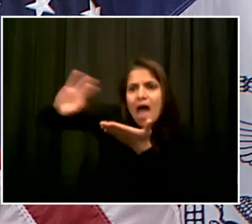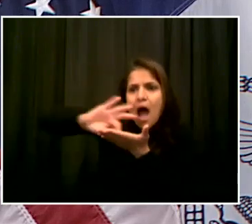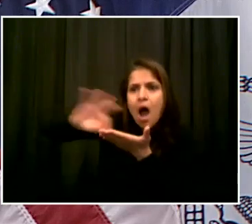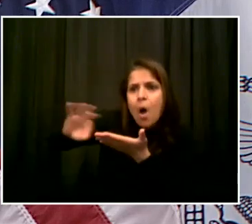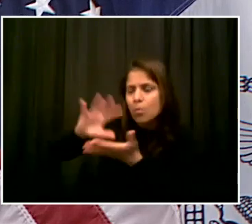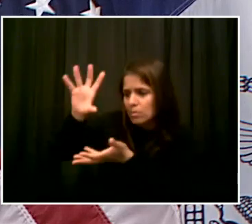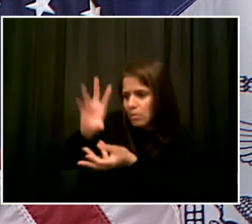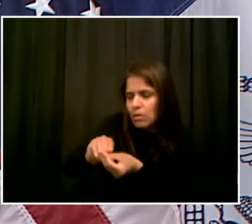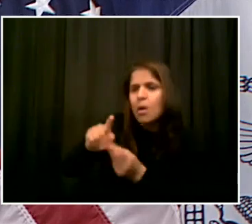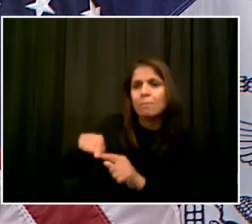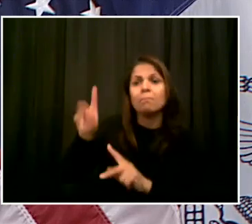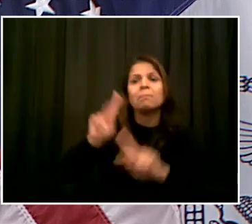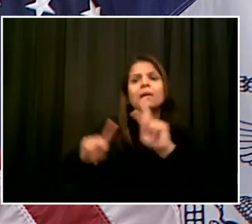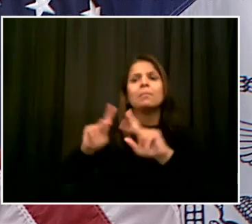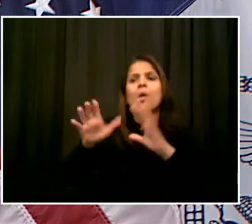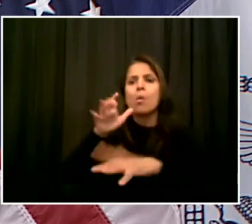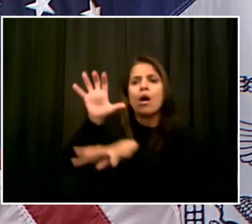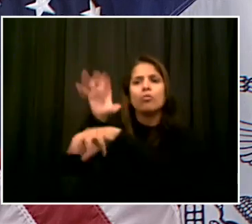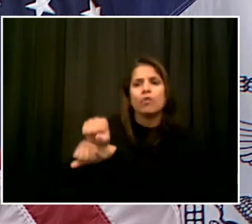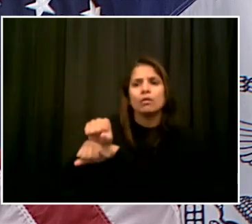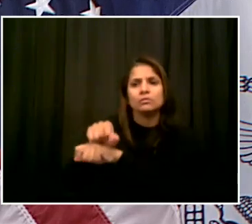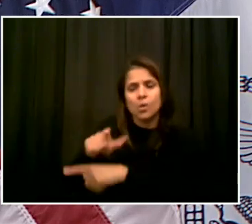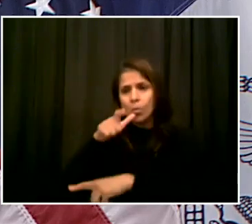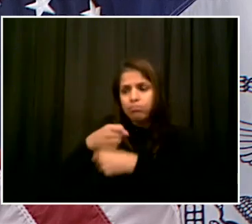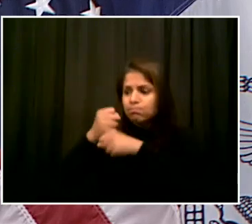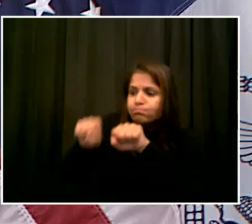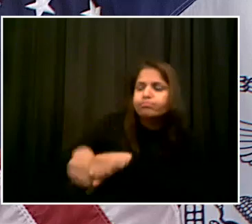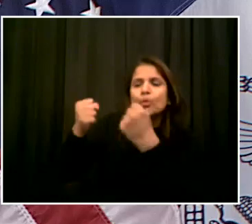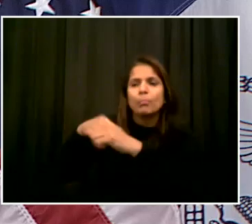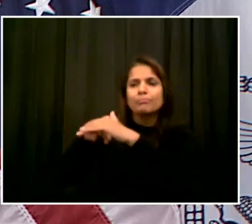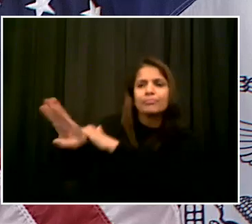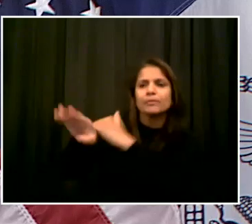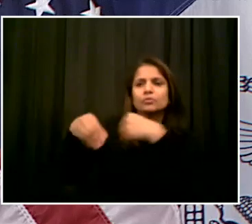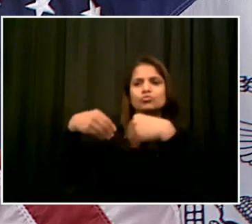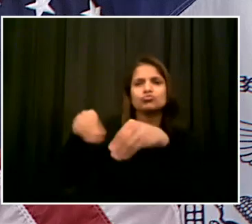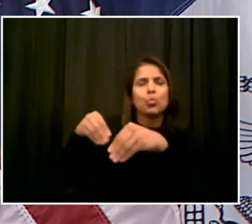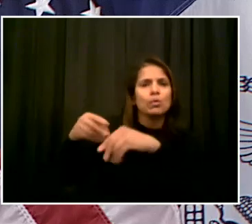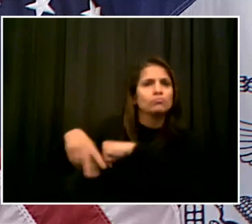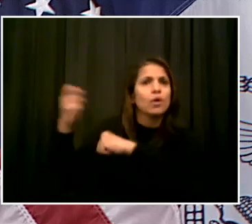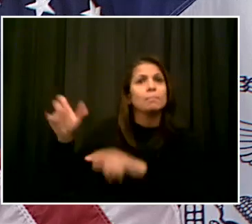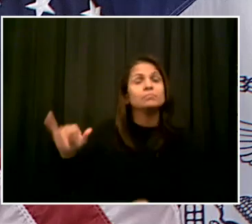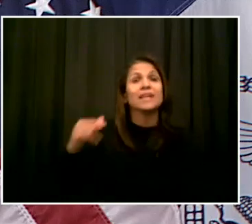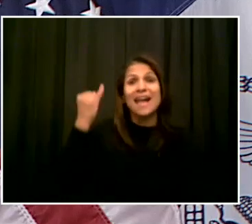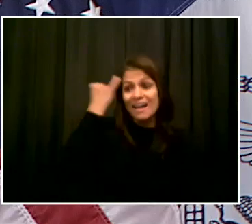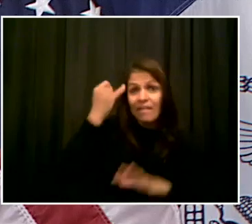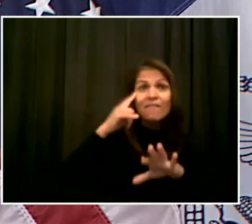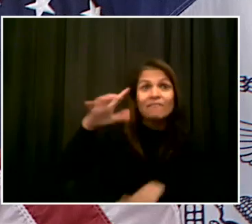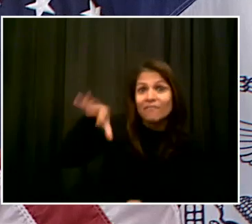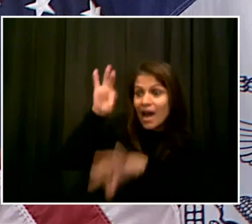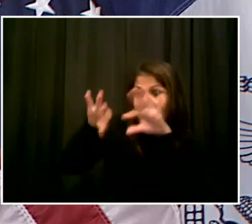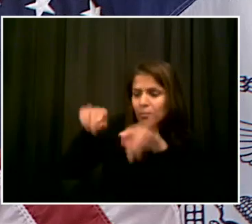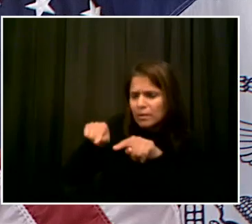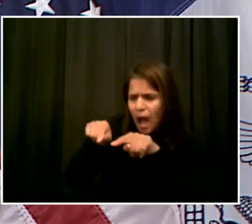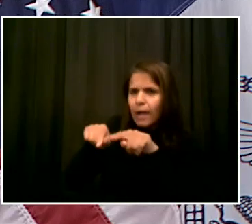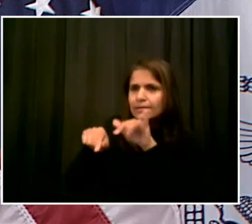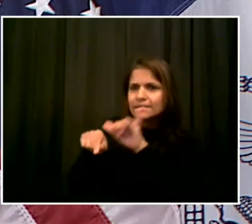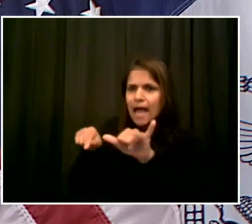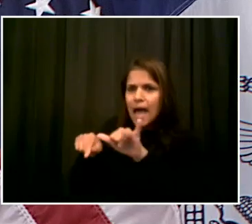AND OBVIOUSLY WHAT WE CAN SHOW YOU THAT THERE MAY BE SOME THINGS THAT CAN'T. THERE'S AN GAORNID ZEPIE EC